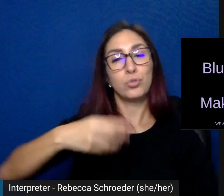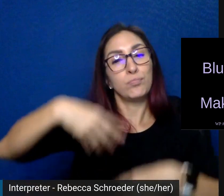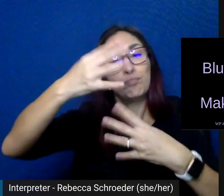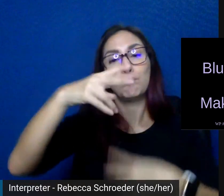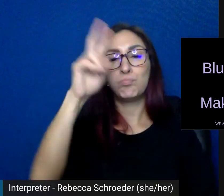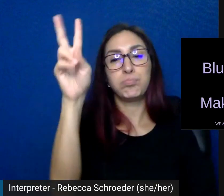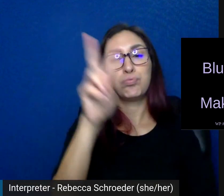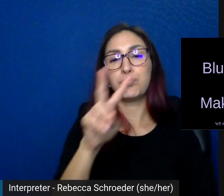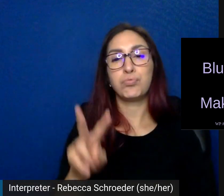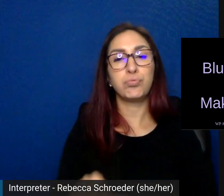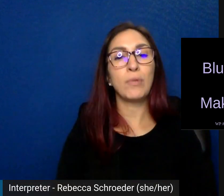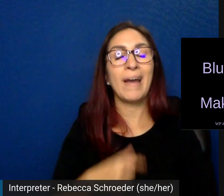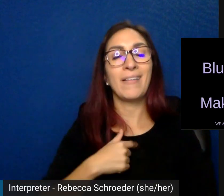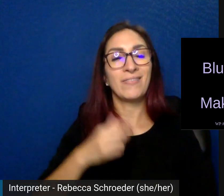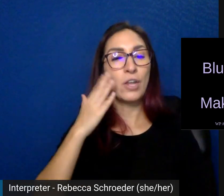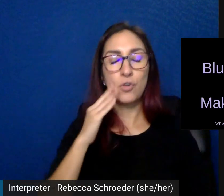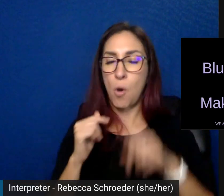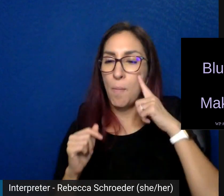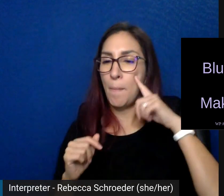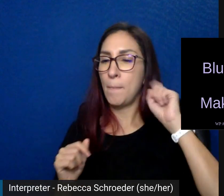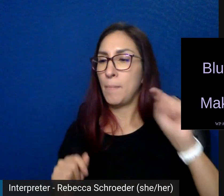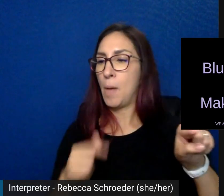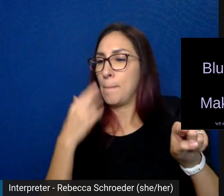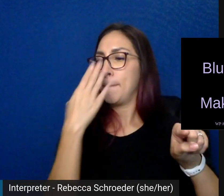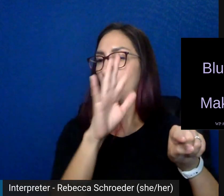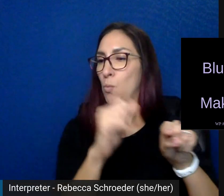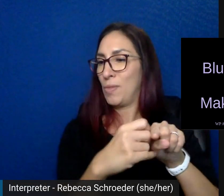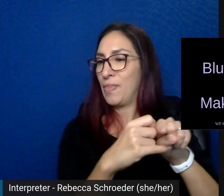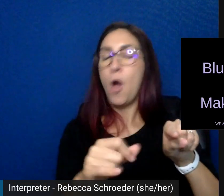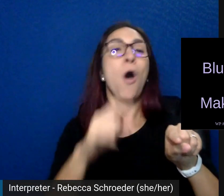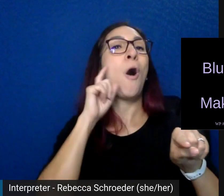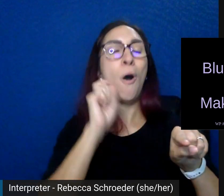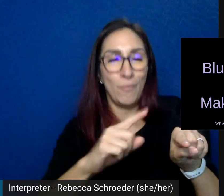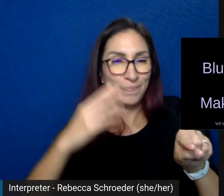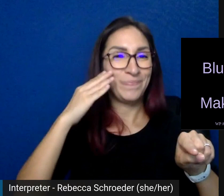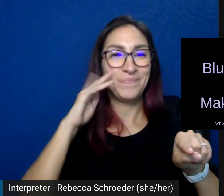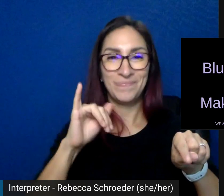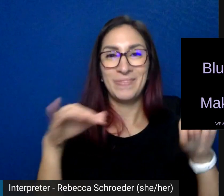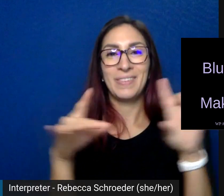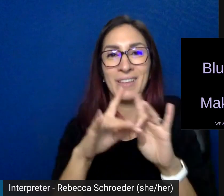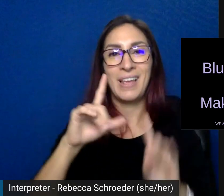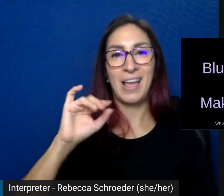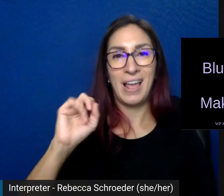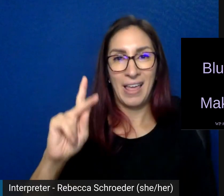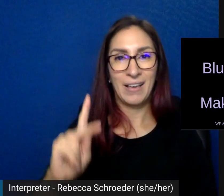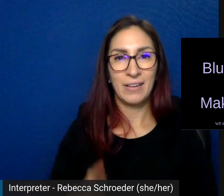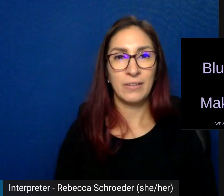If you set it blue text color, don't use blue as the link,